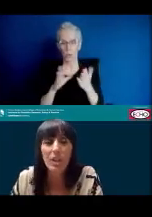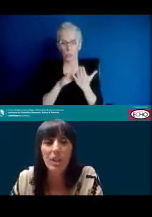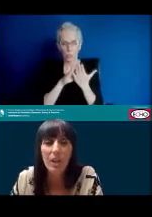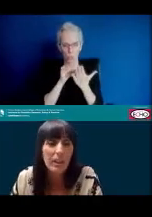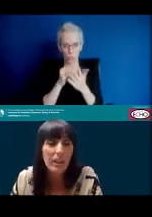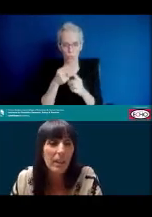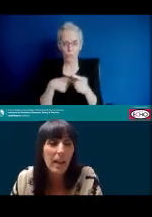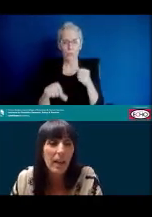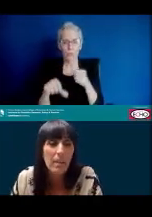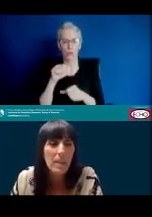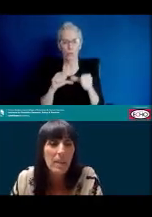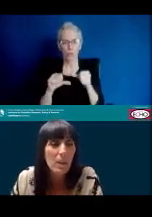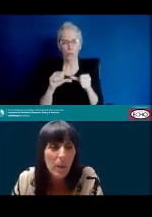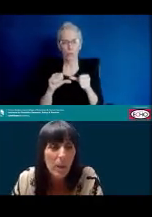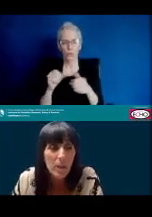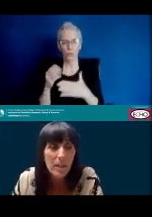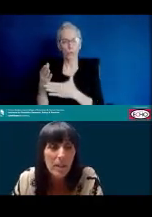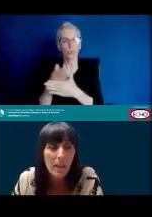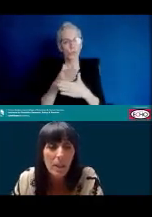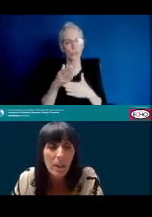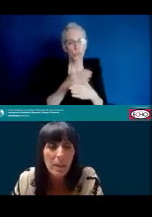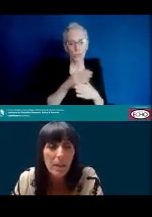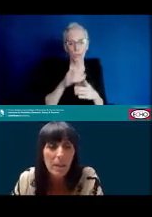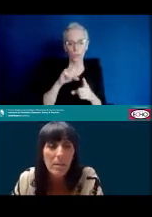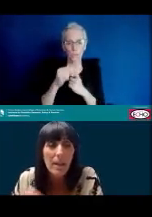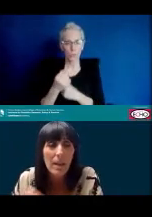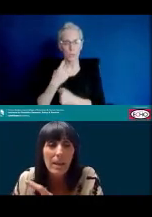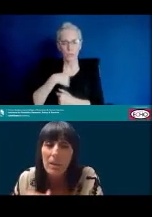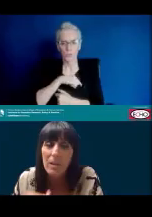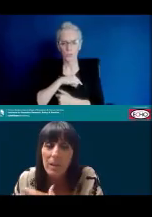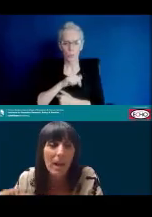share situations that we're dealing with and get great